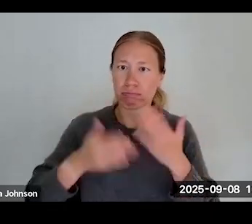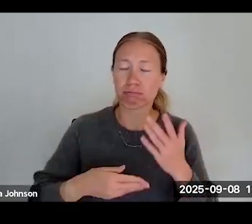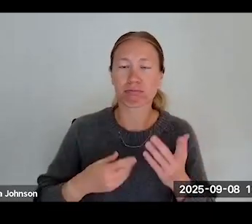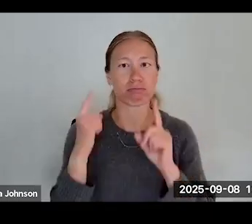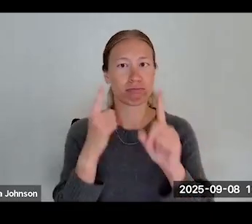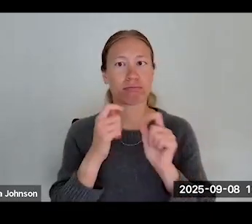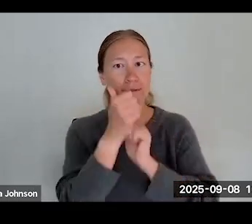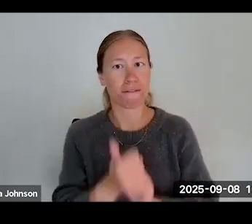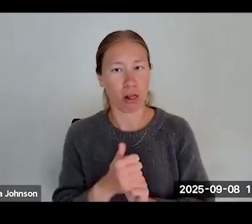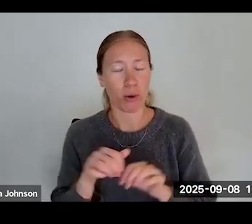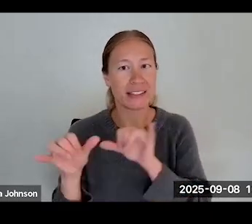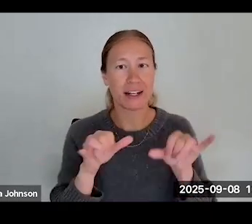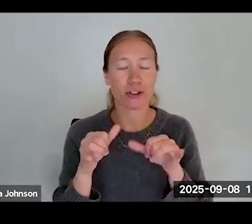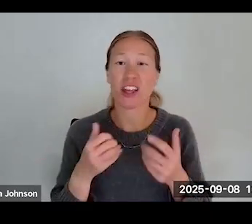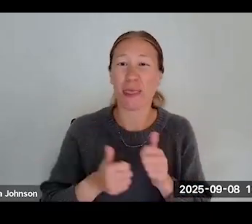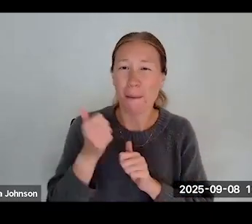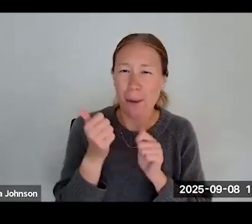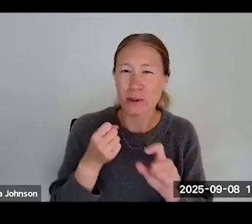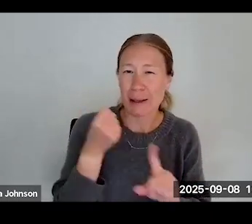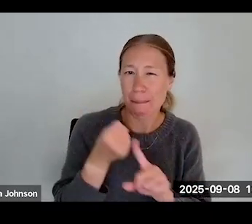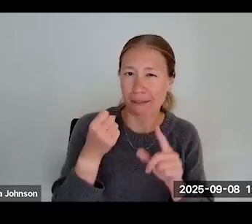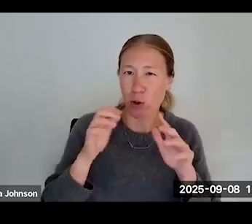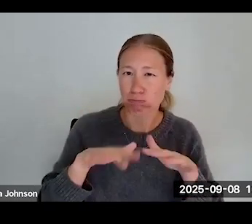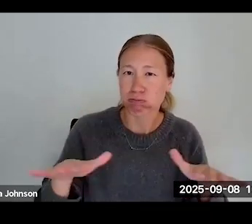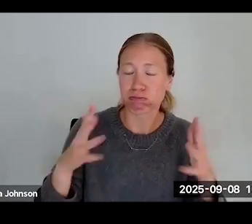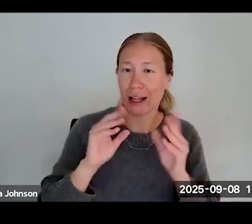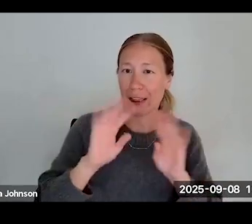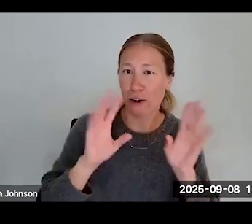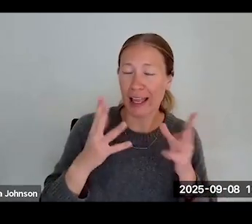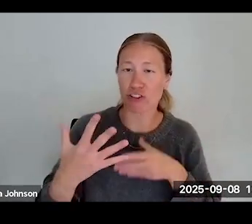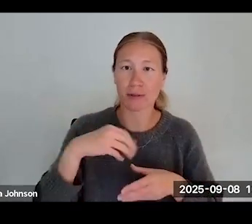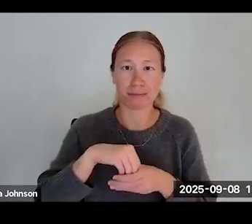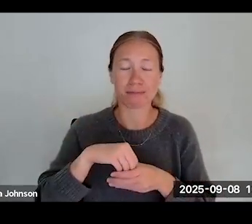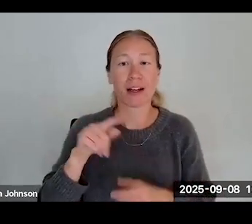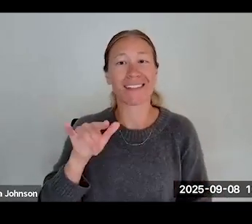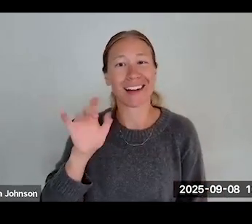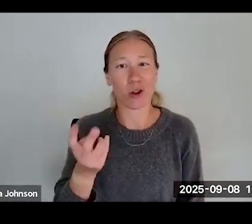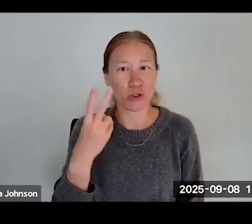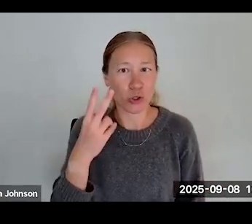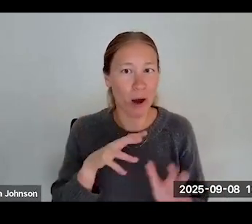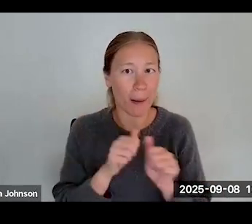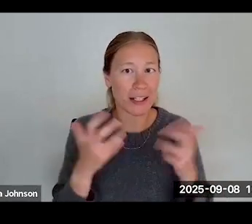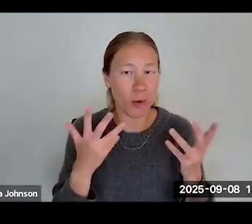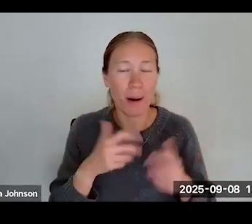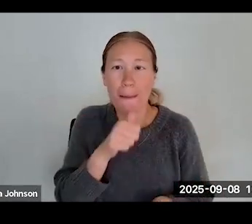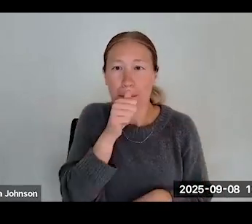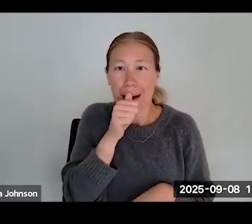Arguably, the most impactful clarification under Title II updates is that password-protected course materials